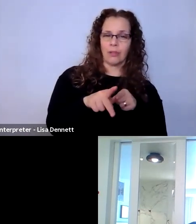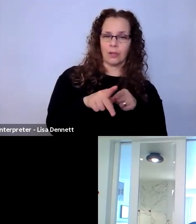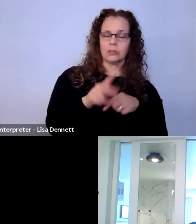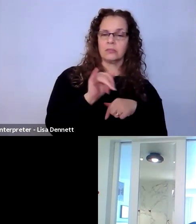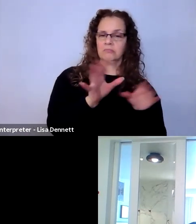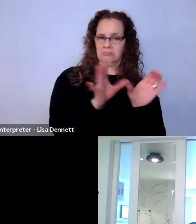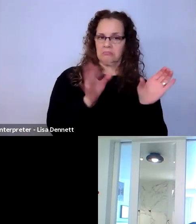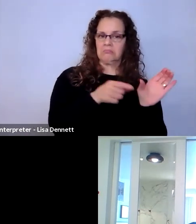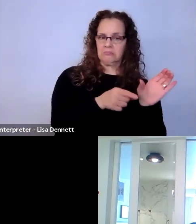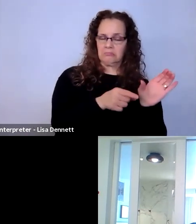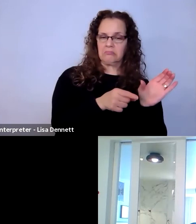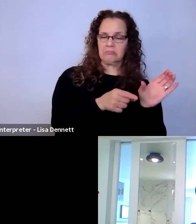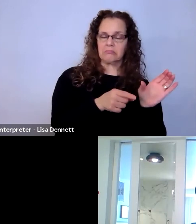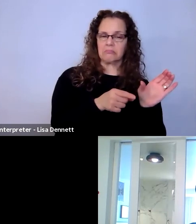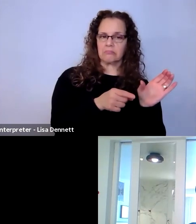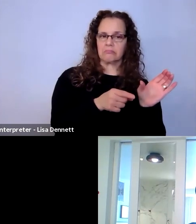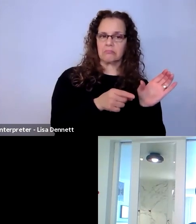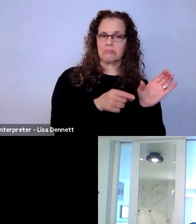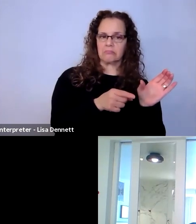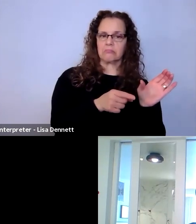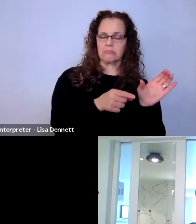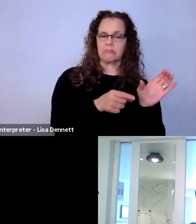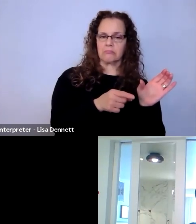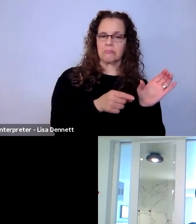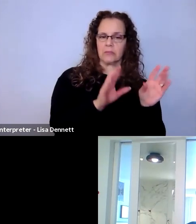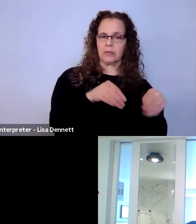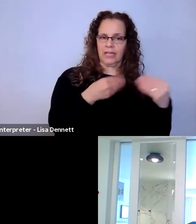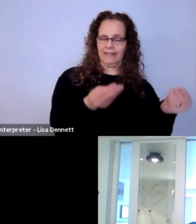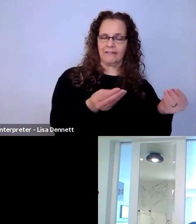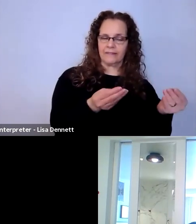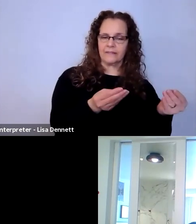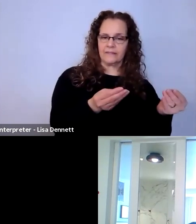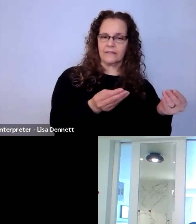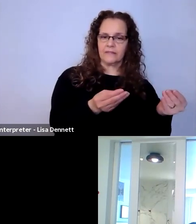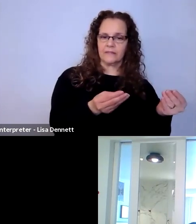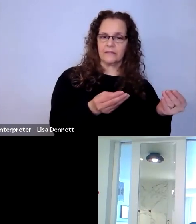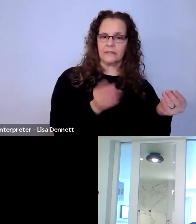credentialing that's credentialing arm for our profession in digital